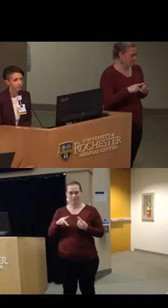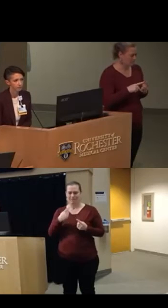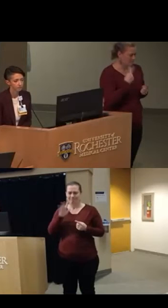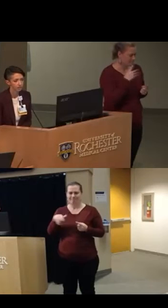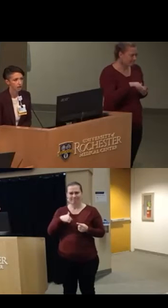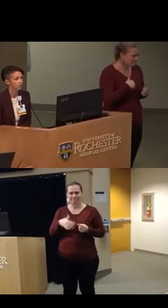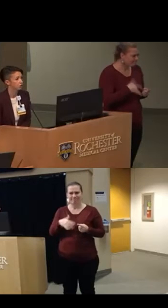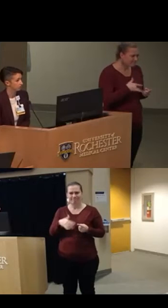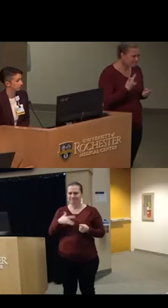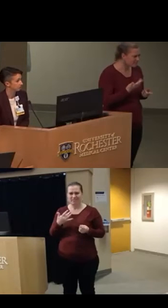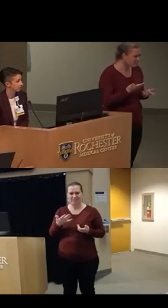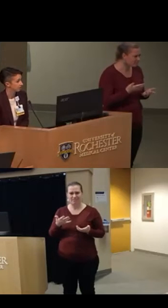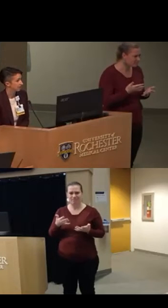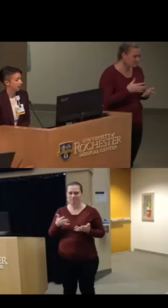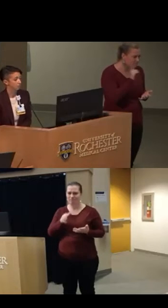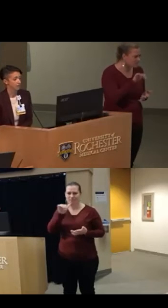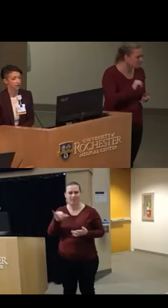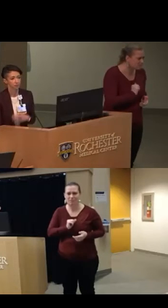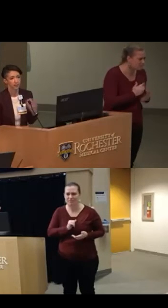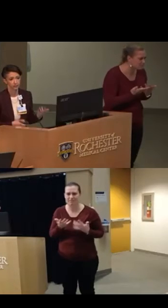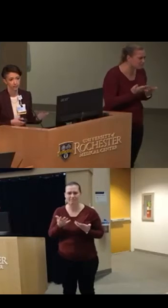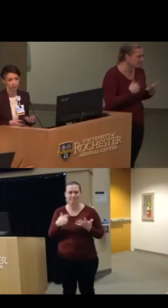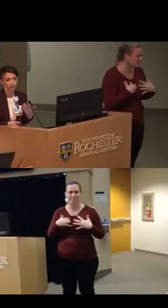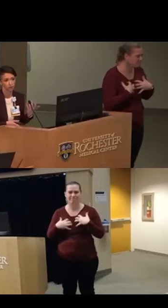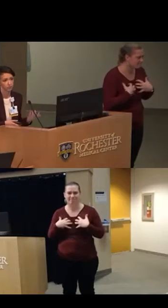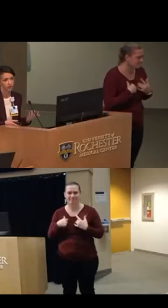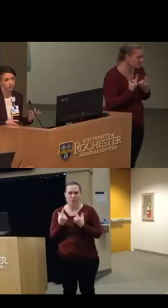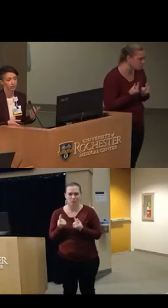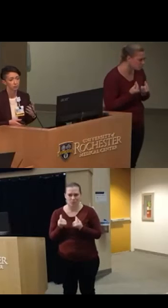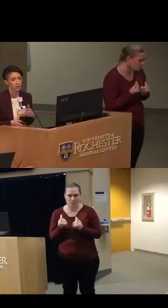myself I'm not sure what to do um and through that assessment and short-term counseling we